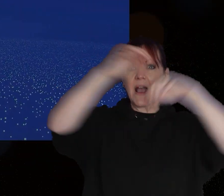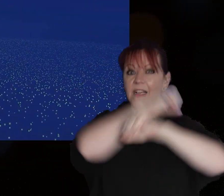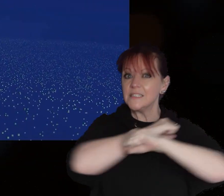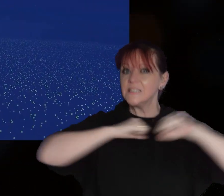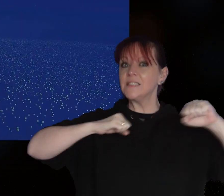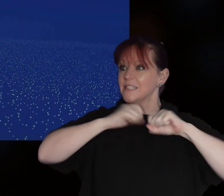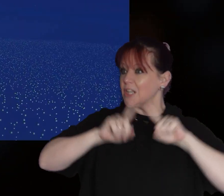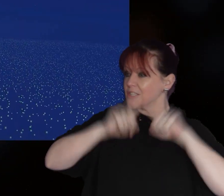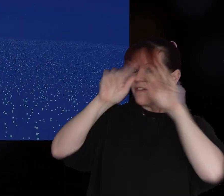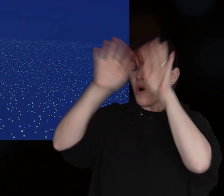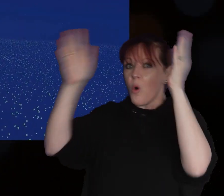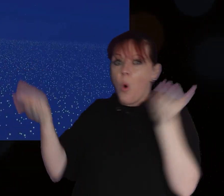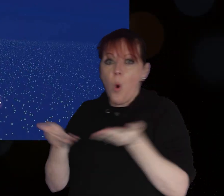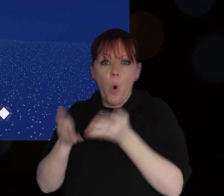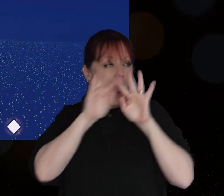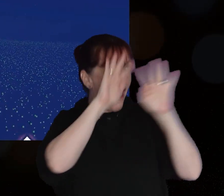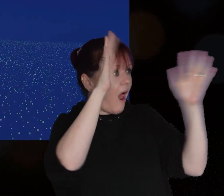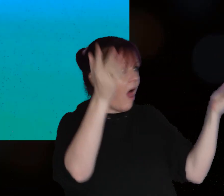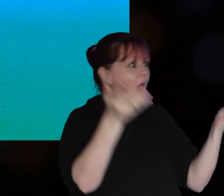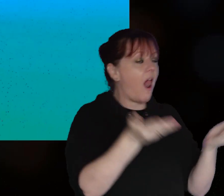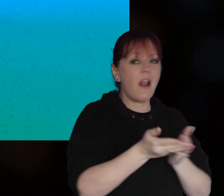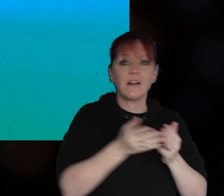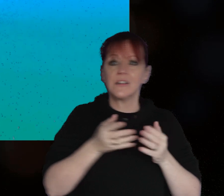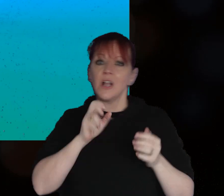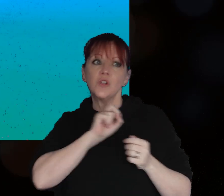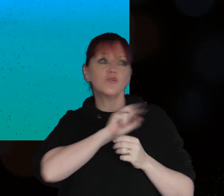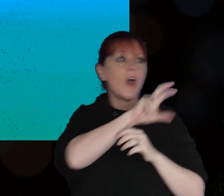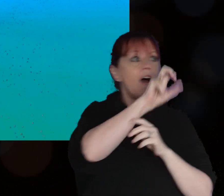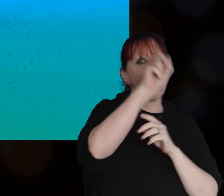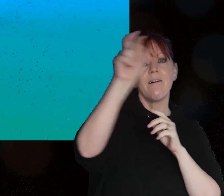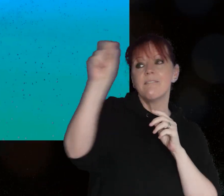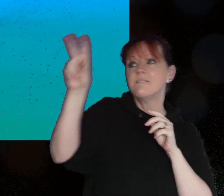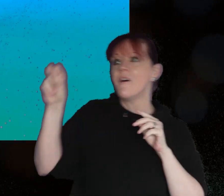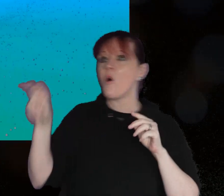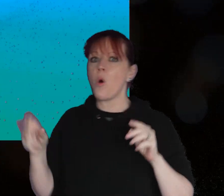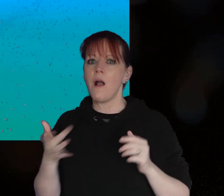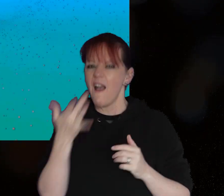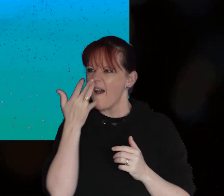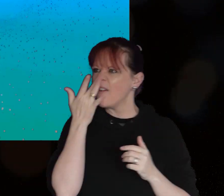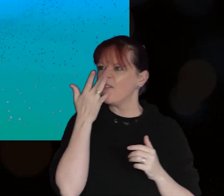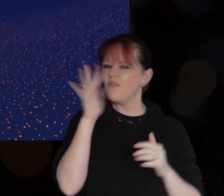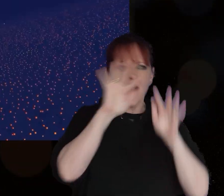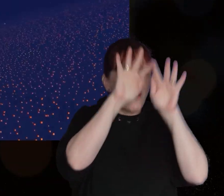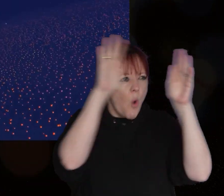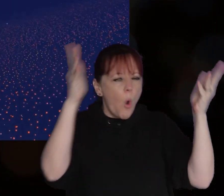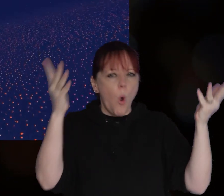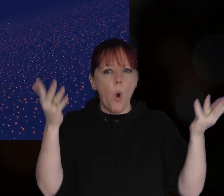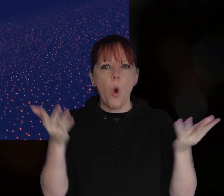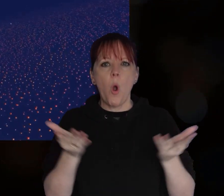Pre-released footage of Alpha Periphery D2, the Lycan Sphere. An artificial planet covered in an ethereal moss which cycles between colorful seasons